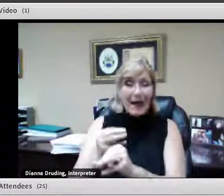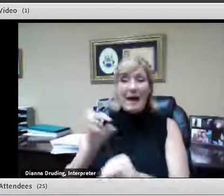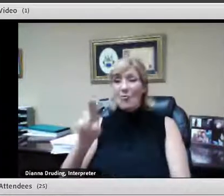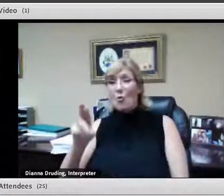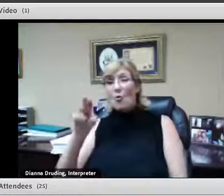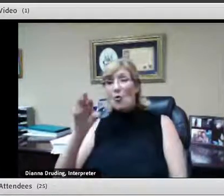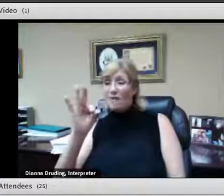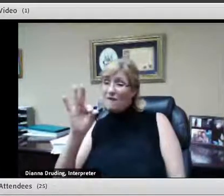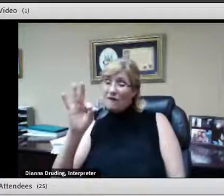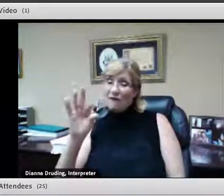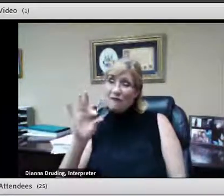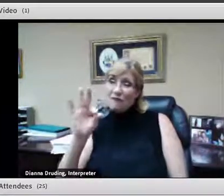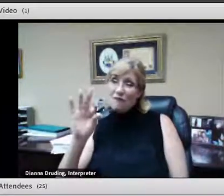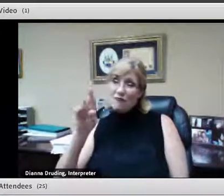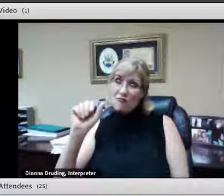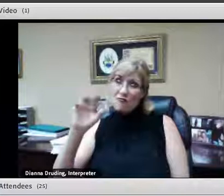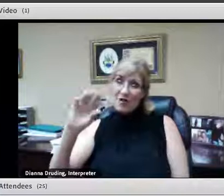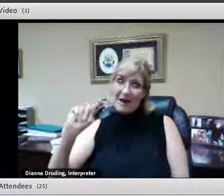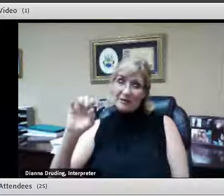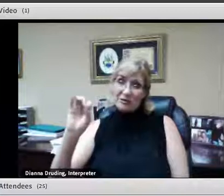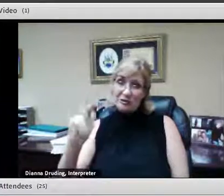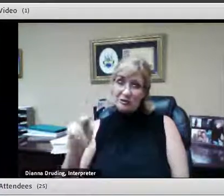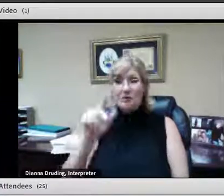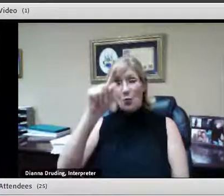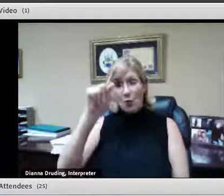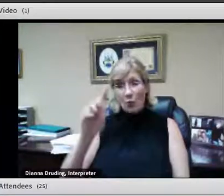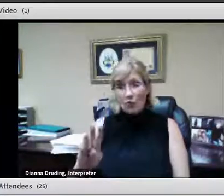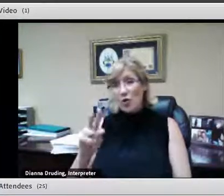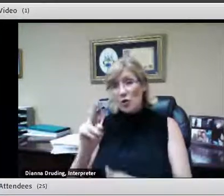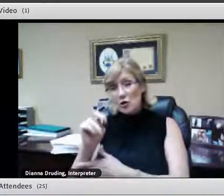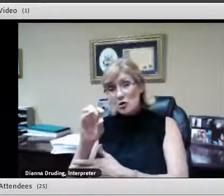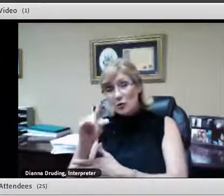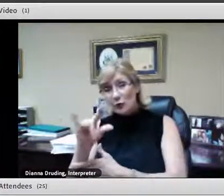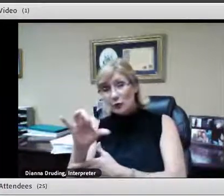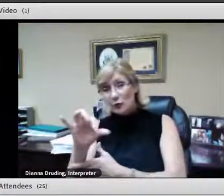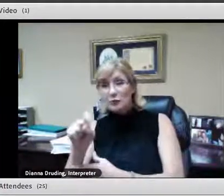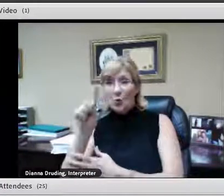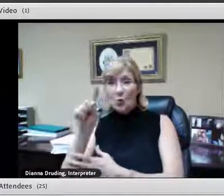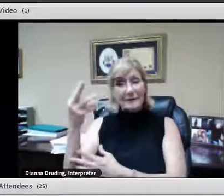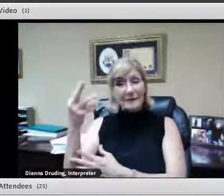8th notes and 16th notes. So, check it out.